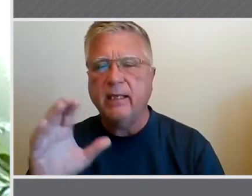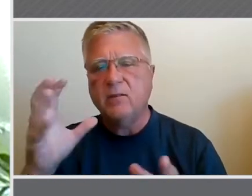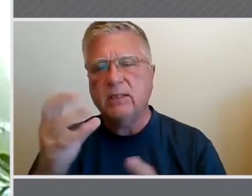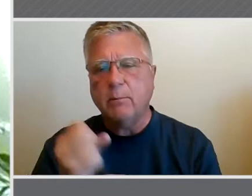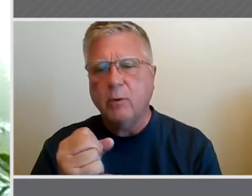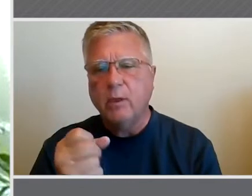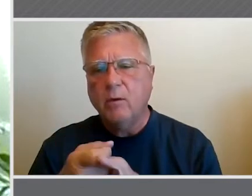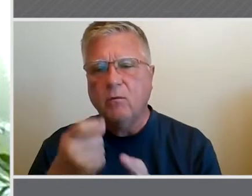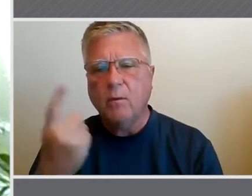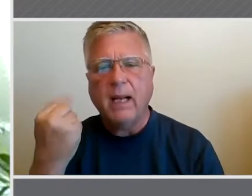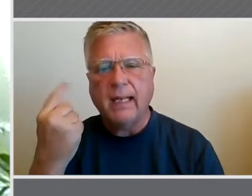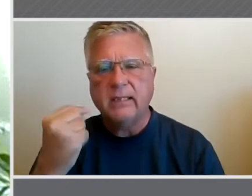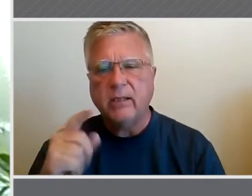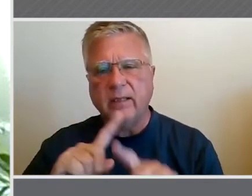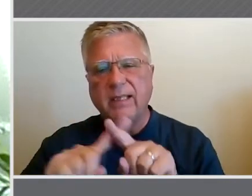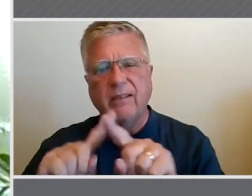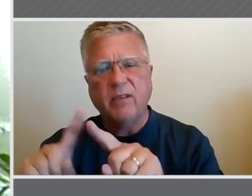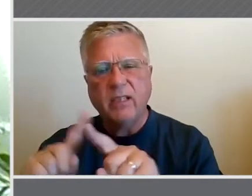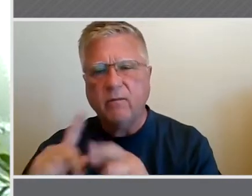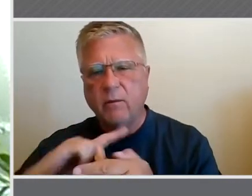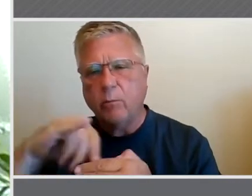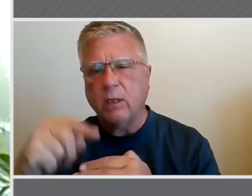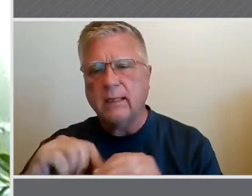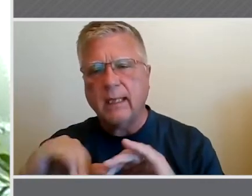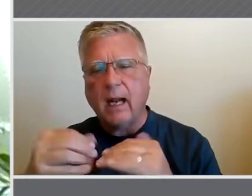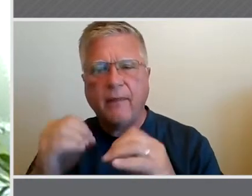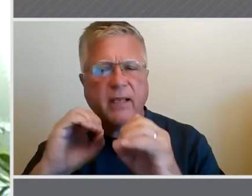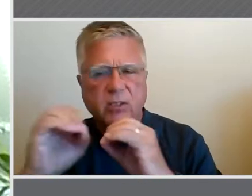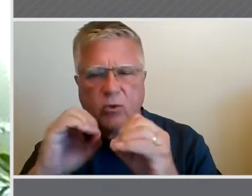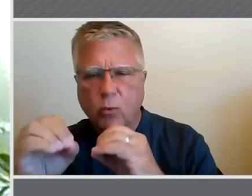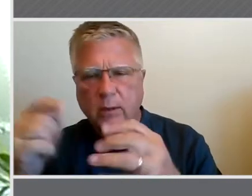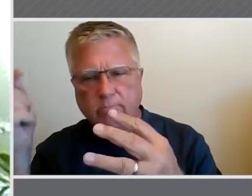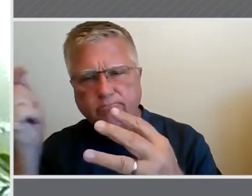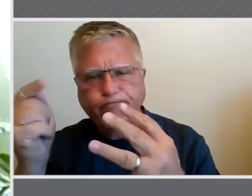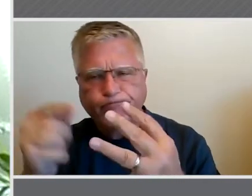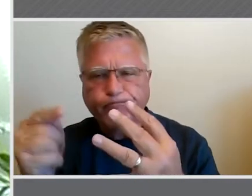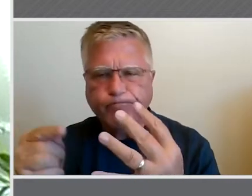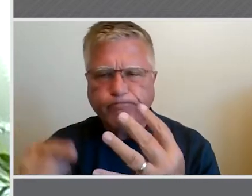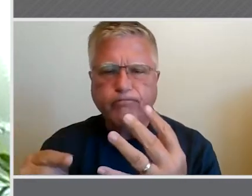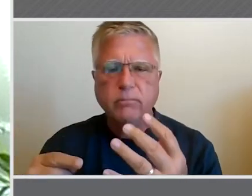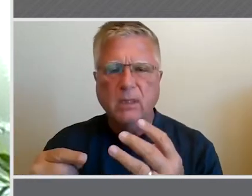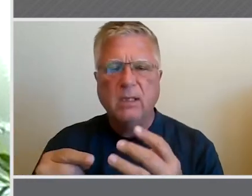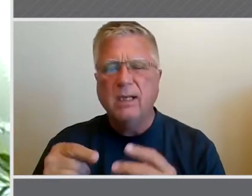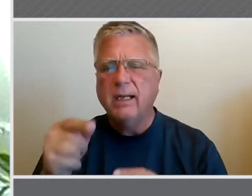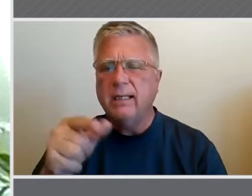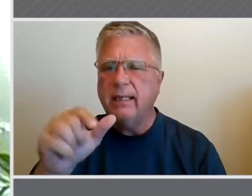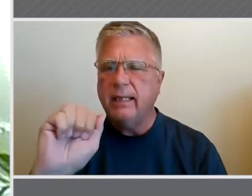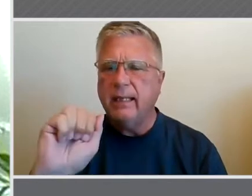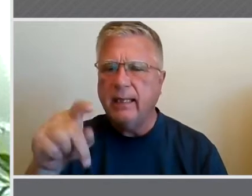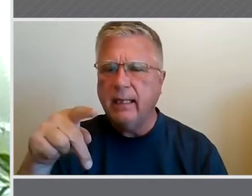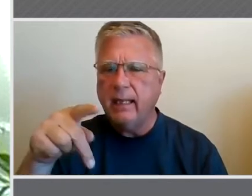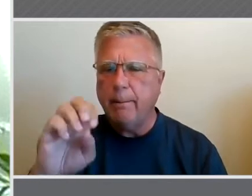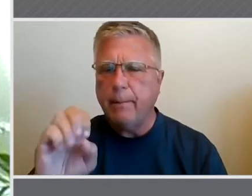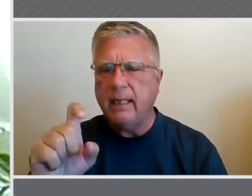projects scored, according to this criteria last year, or dependencies in the back of the capital budget for 2021.